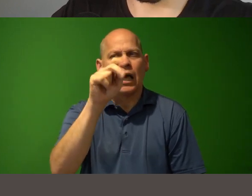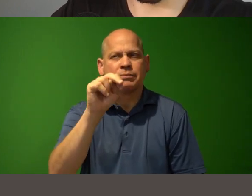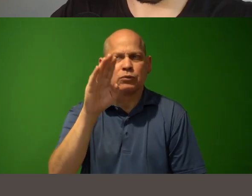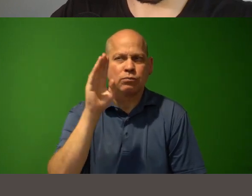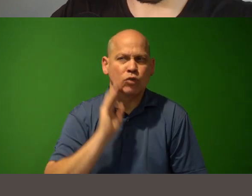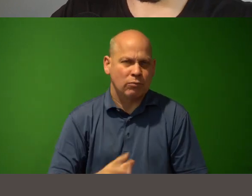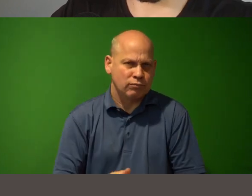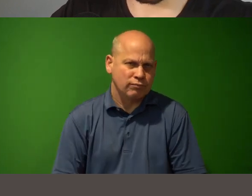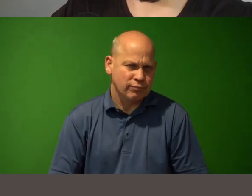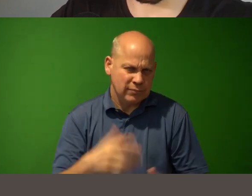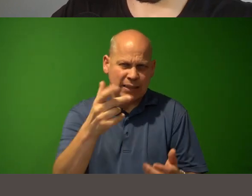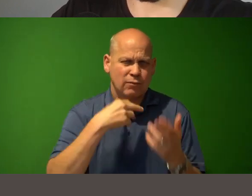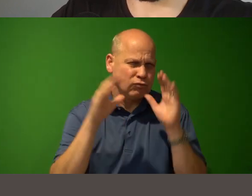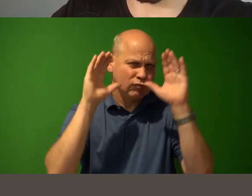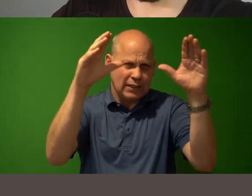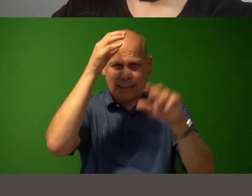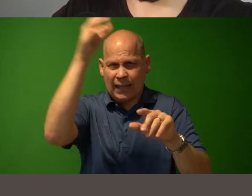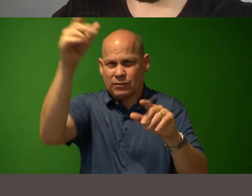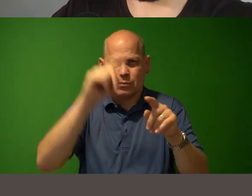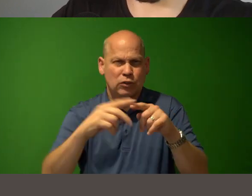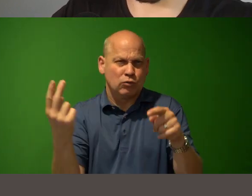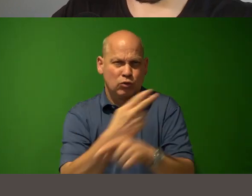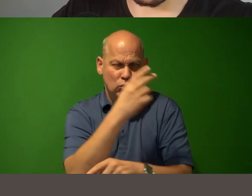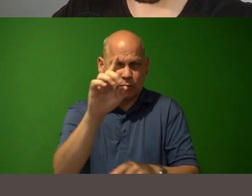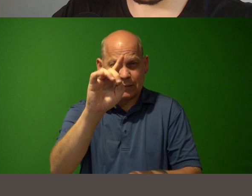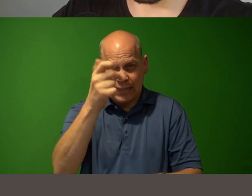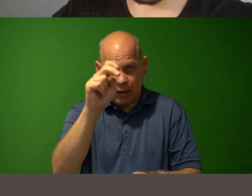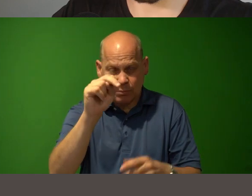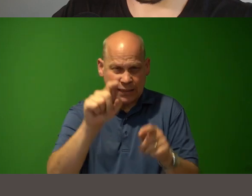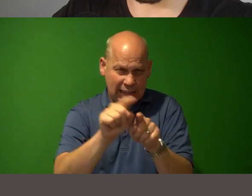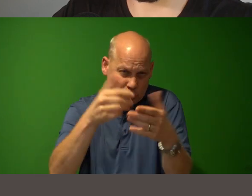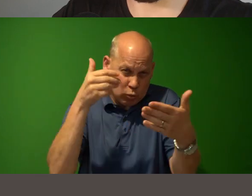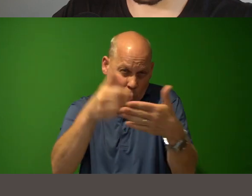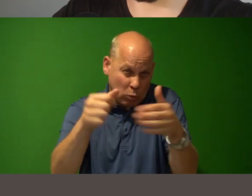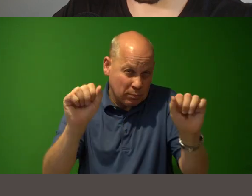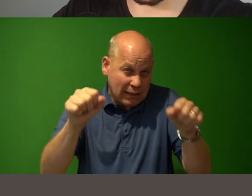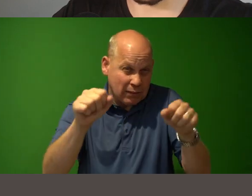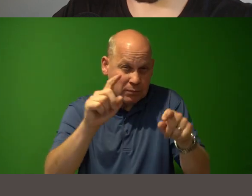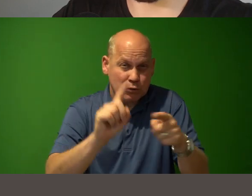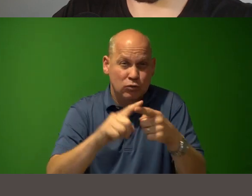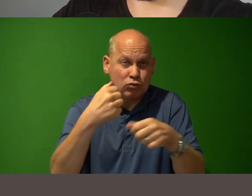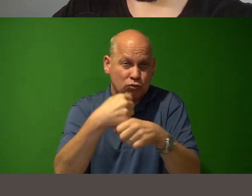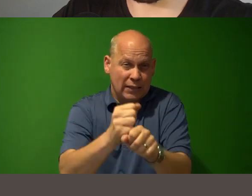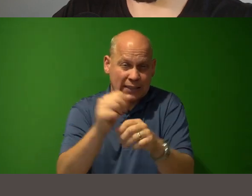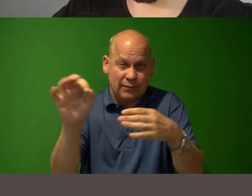He has a great concept of using diagram as close as you possibly can to create functional code.